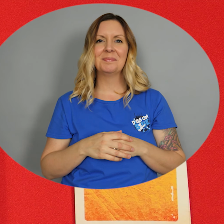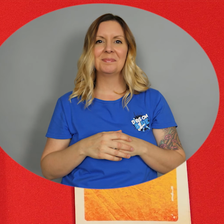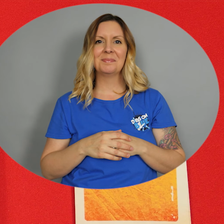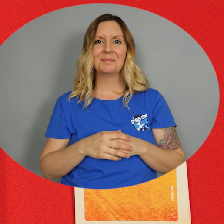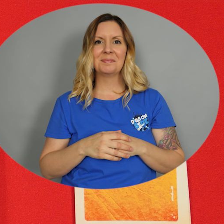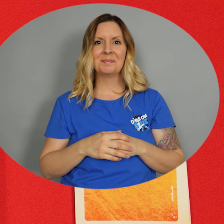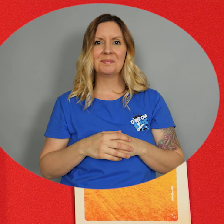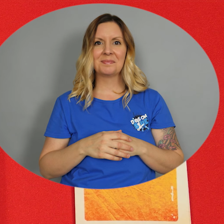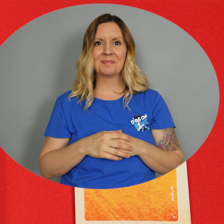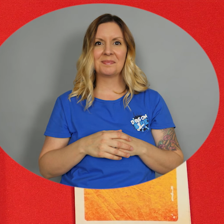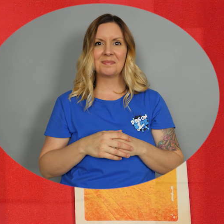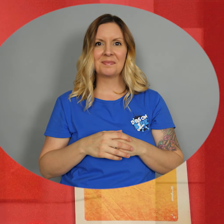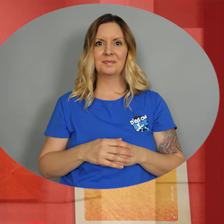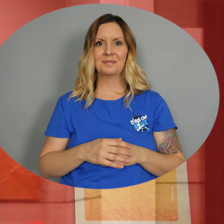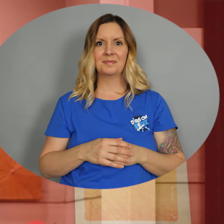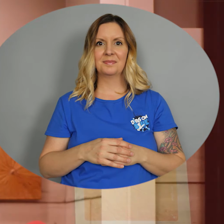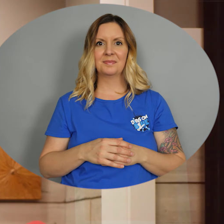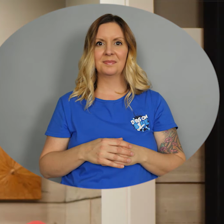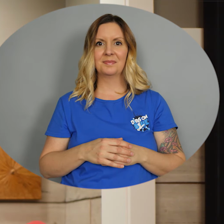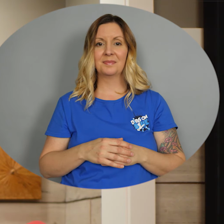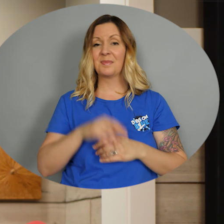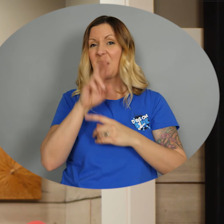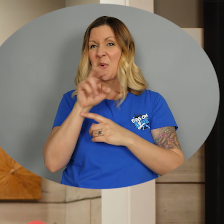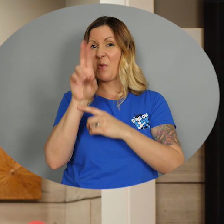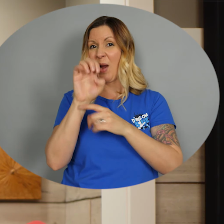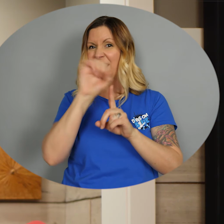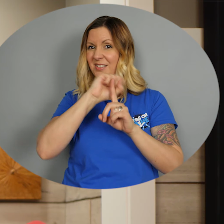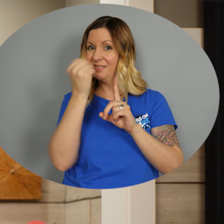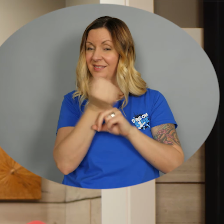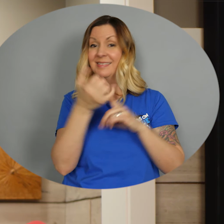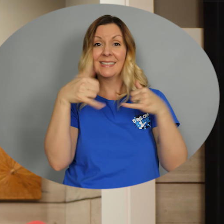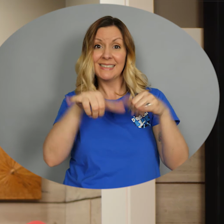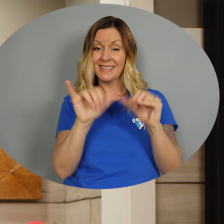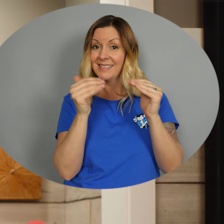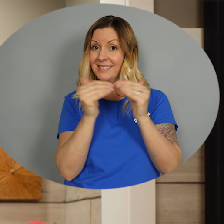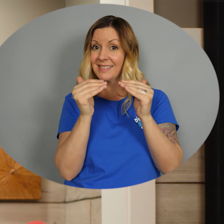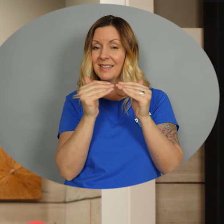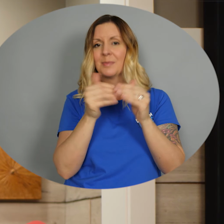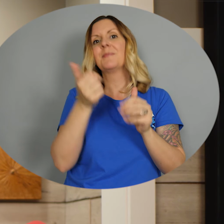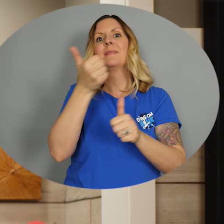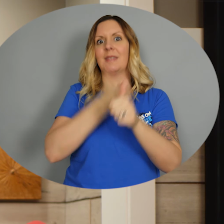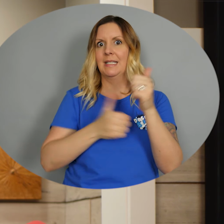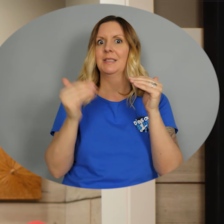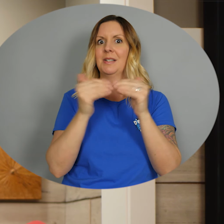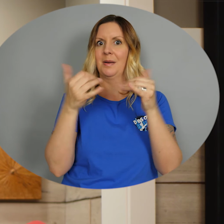word ranks higher. In the unlikely event that there’s still a tie, each tied player draws